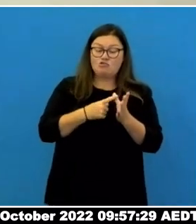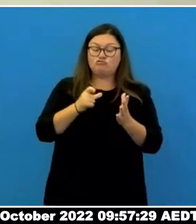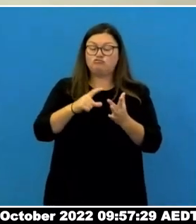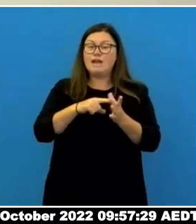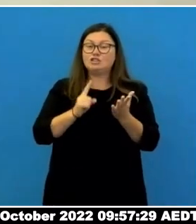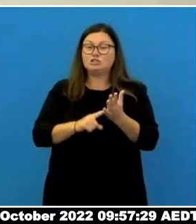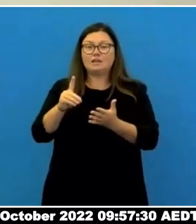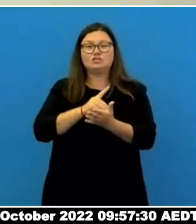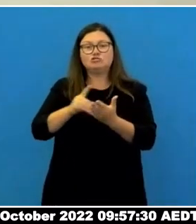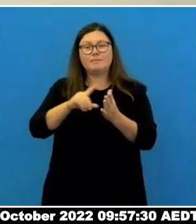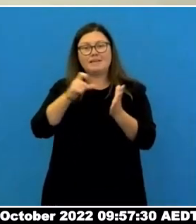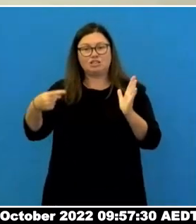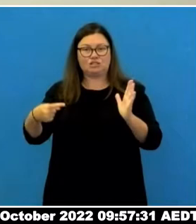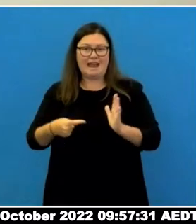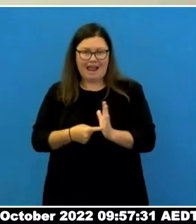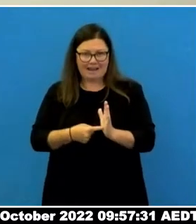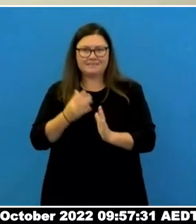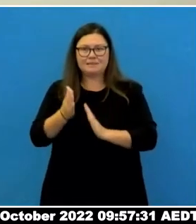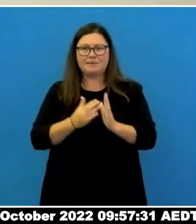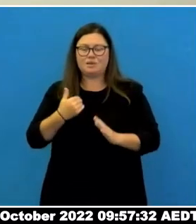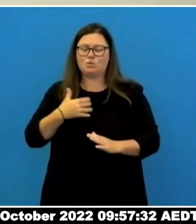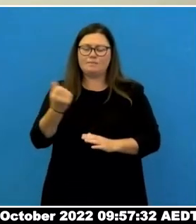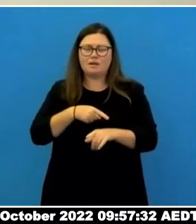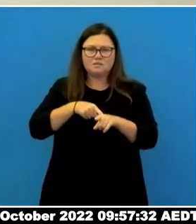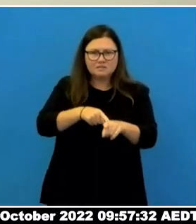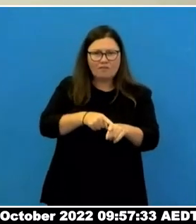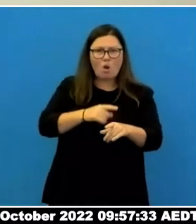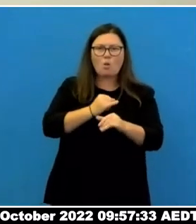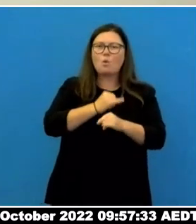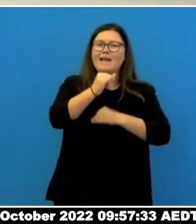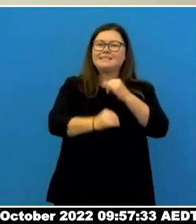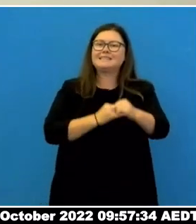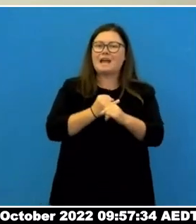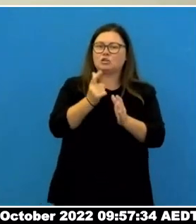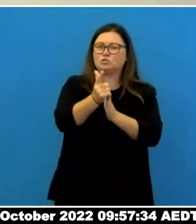under the International Convention on the Elimination of All Forms of Racial Discrimination.